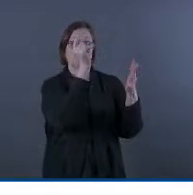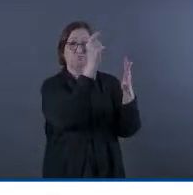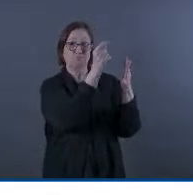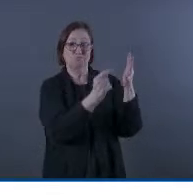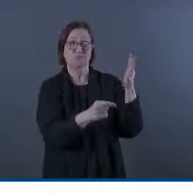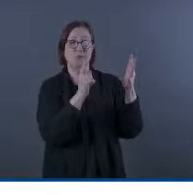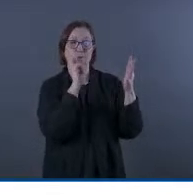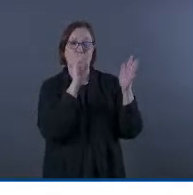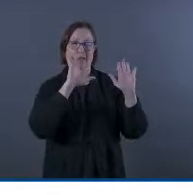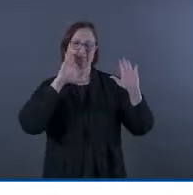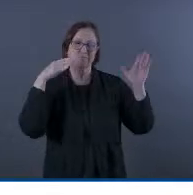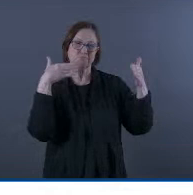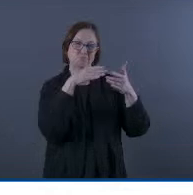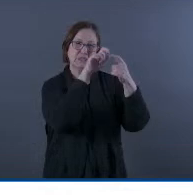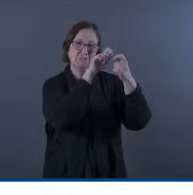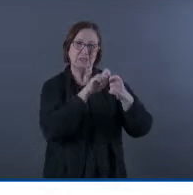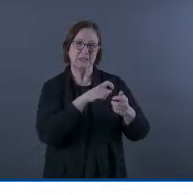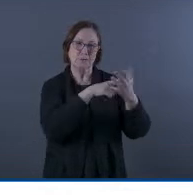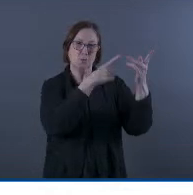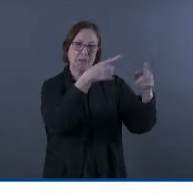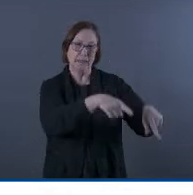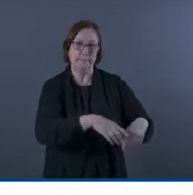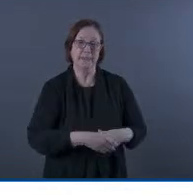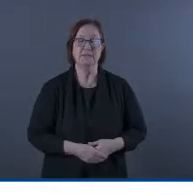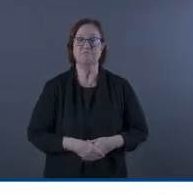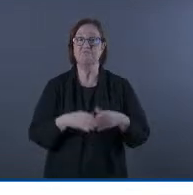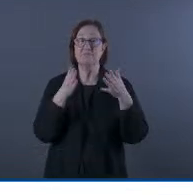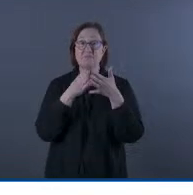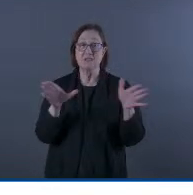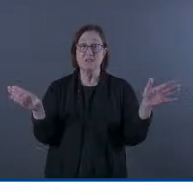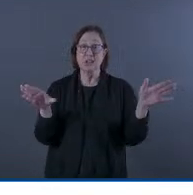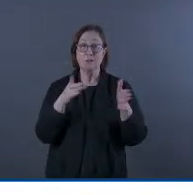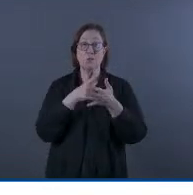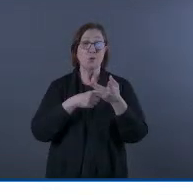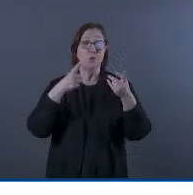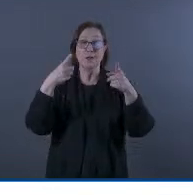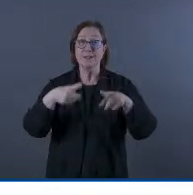So what's happening now? Well, we know that more people are eligible for vaccine,